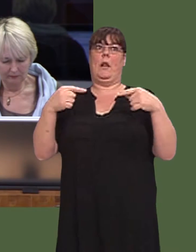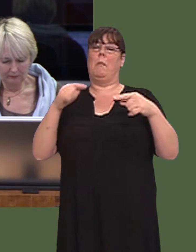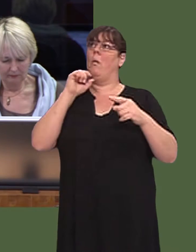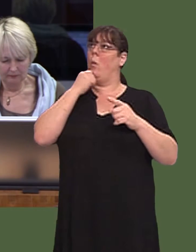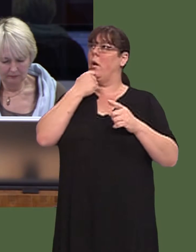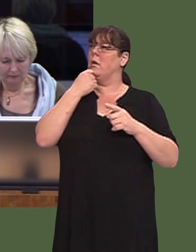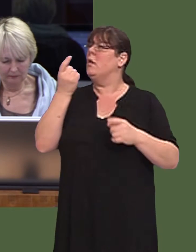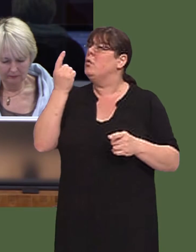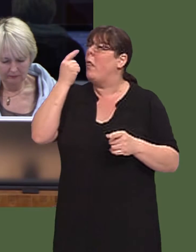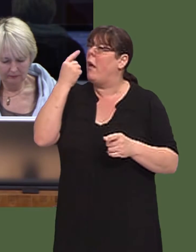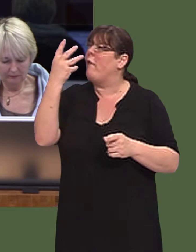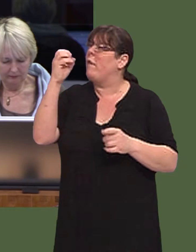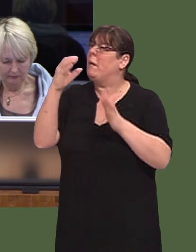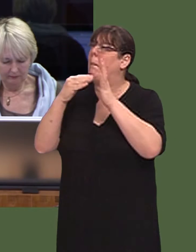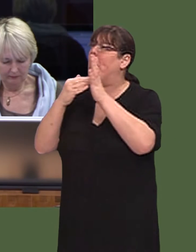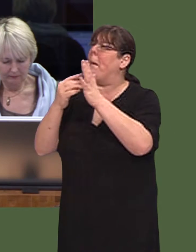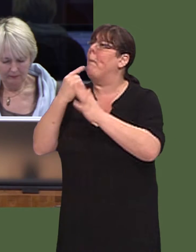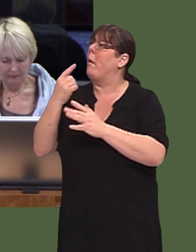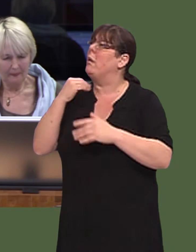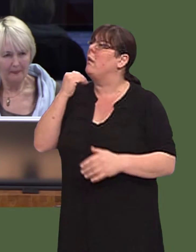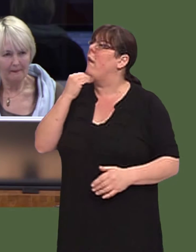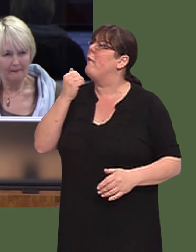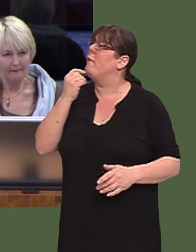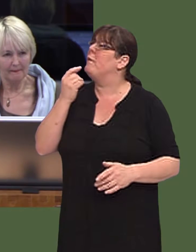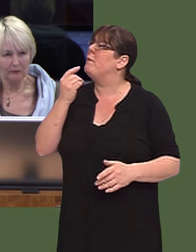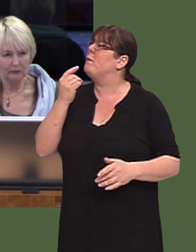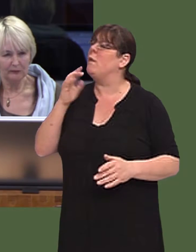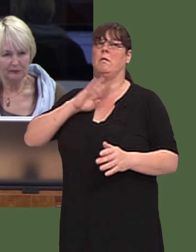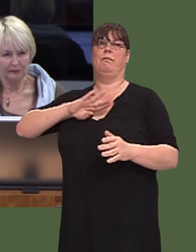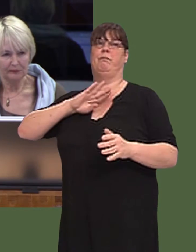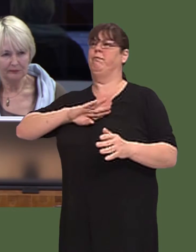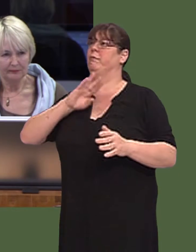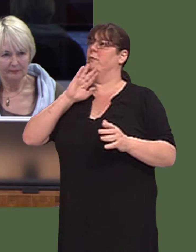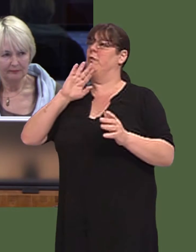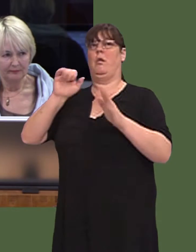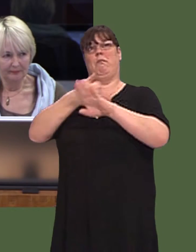Do you really think that £50 million is enough to deliver an actual metro?